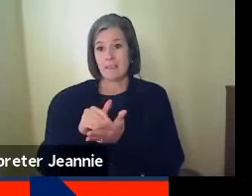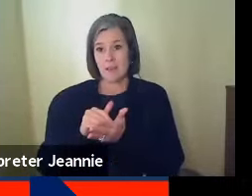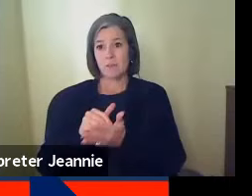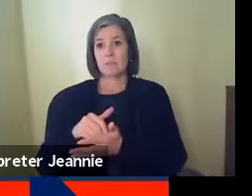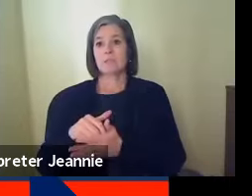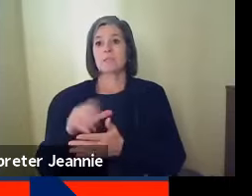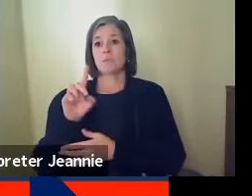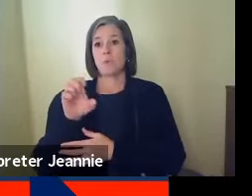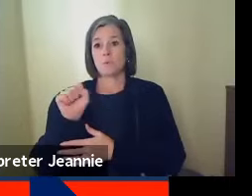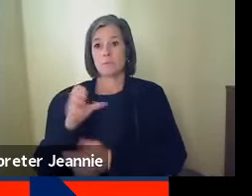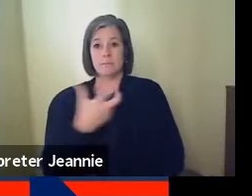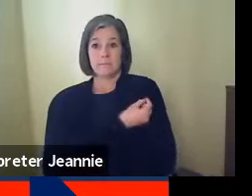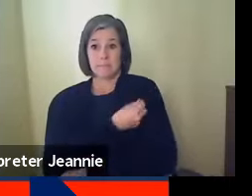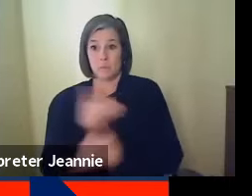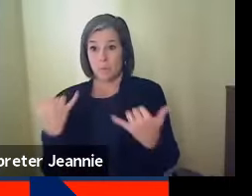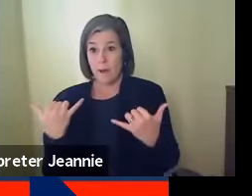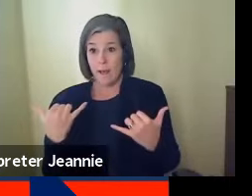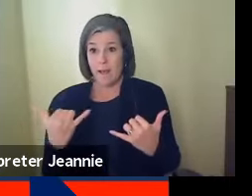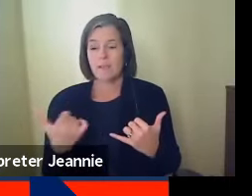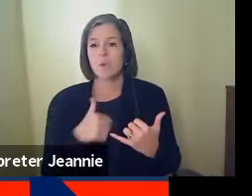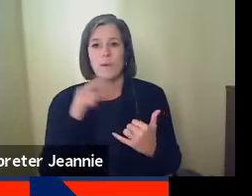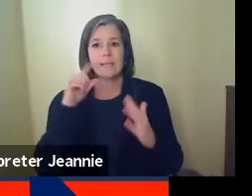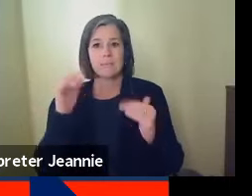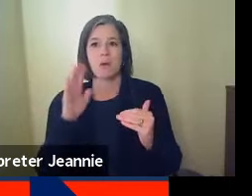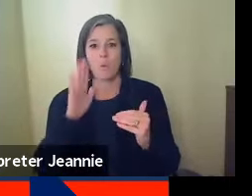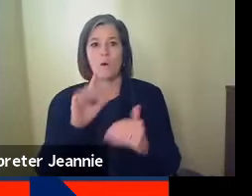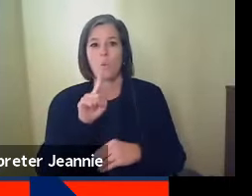So we anticipate We will be in Phase 1A1